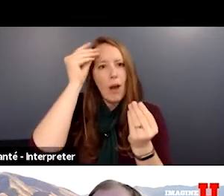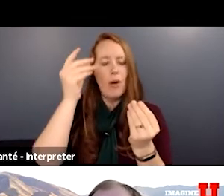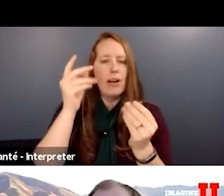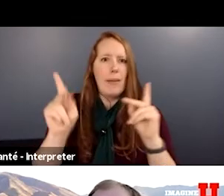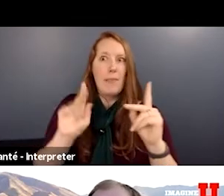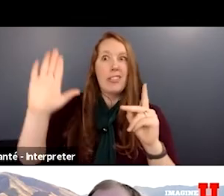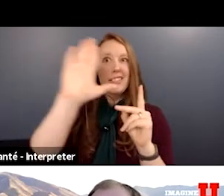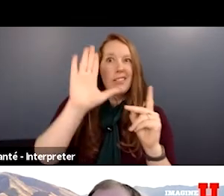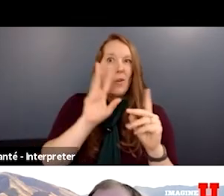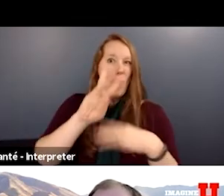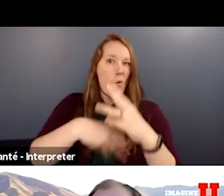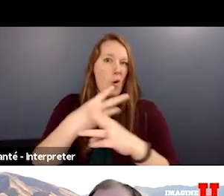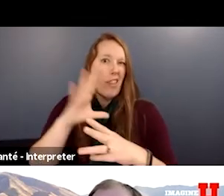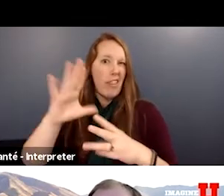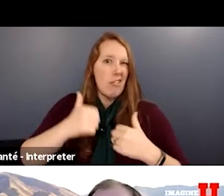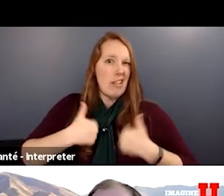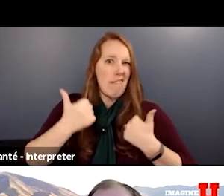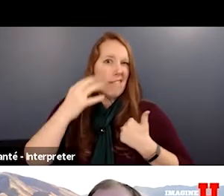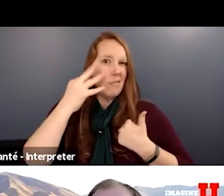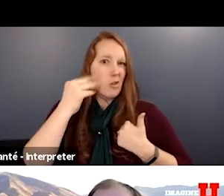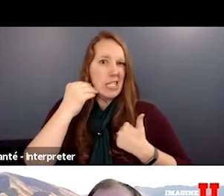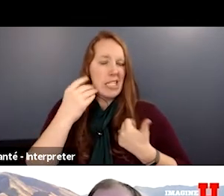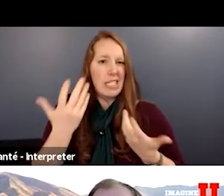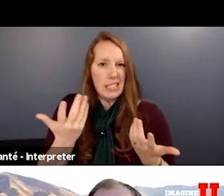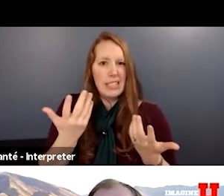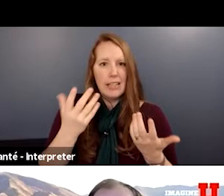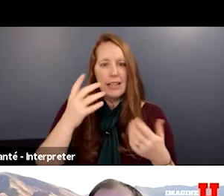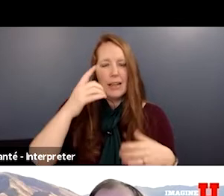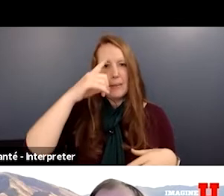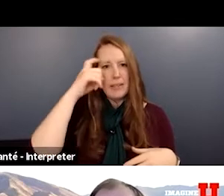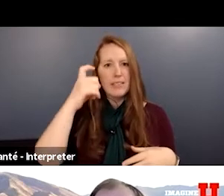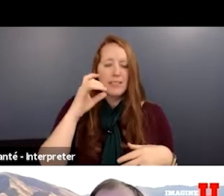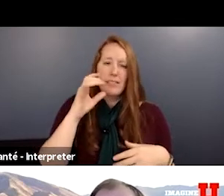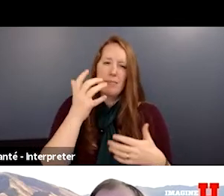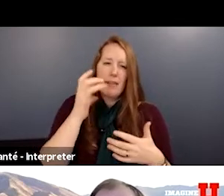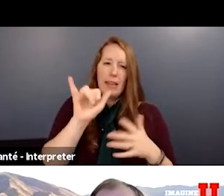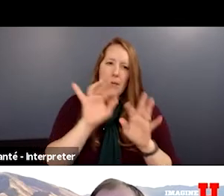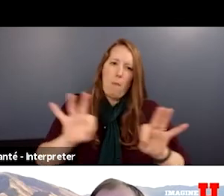marginalized populations because it's going to be really important that as we move through these questions to